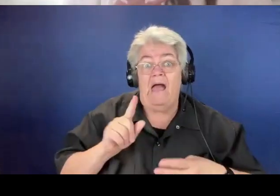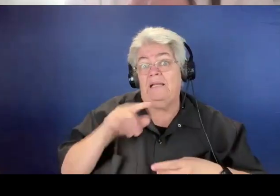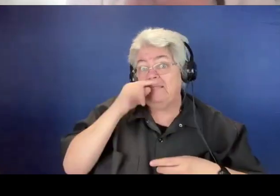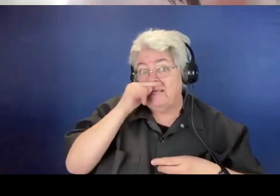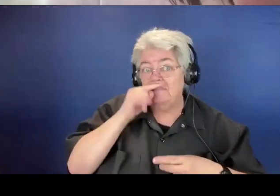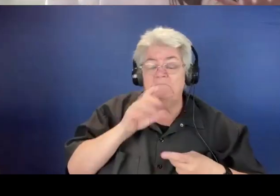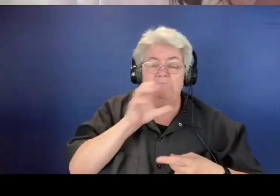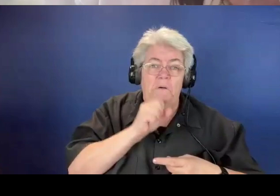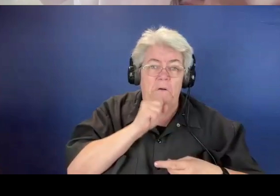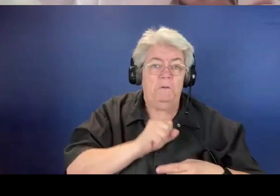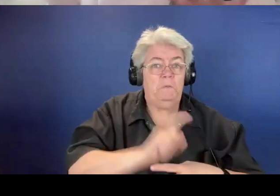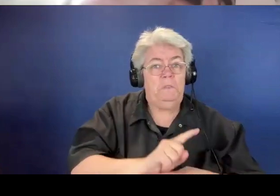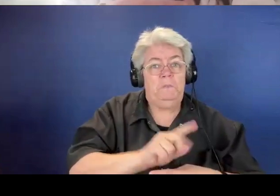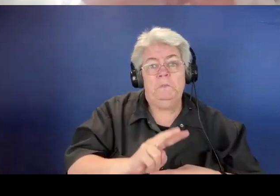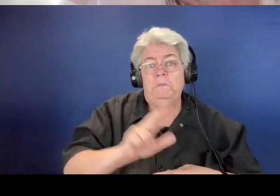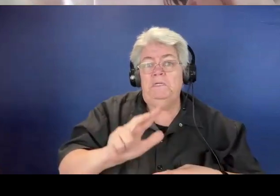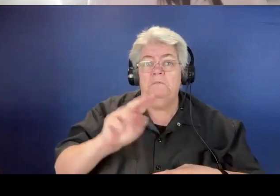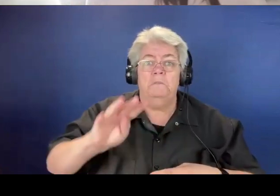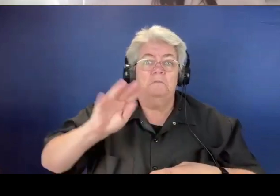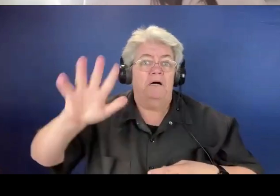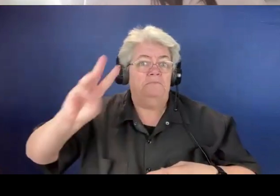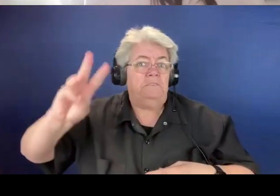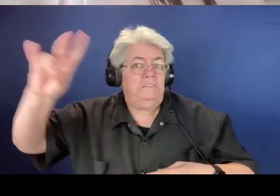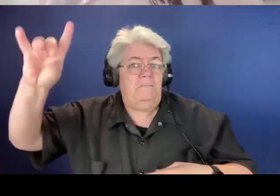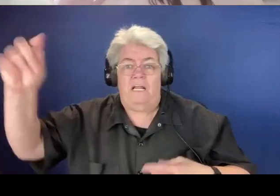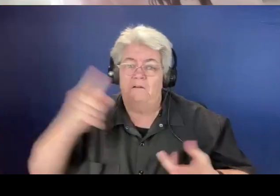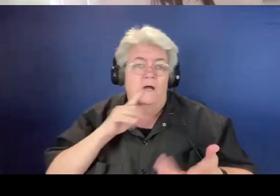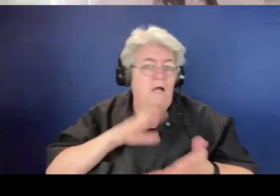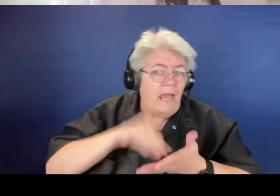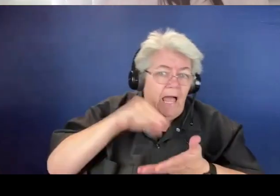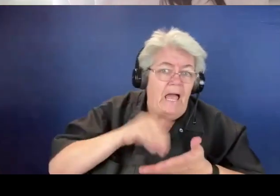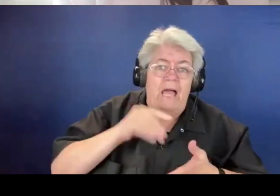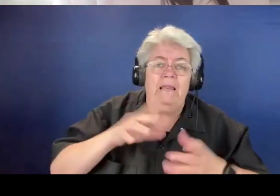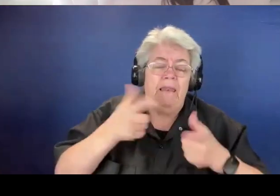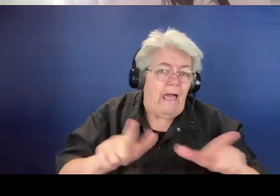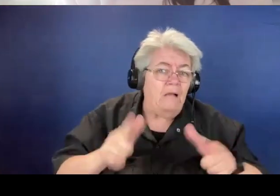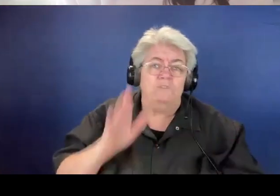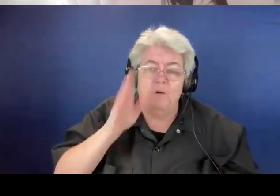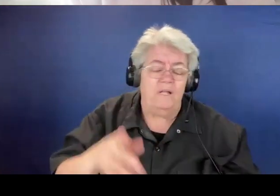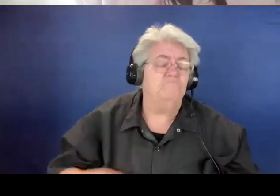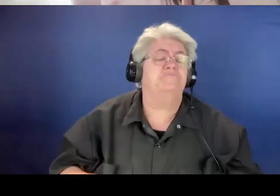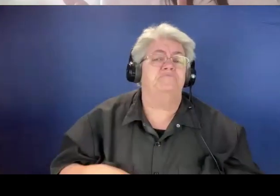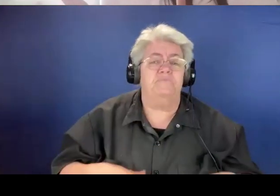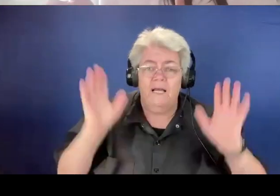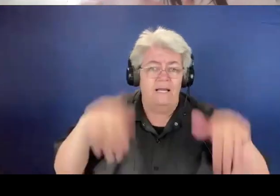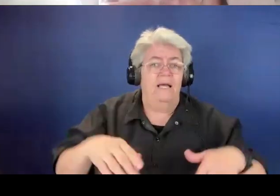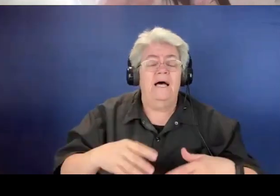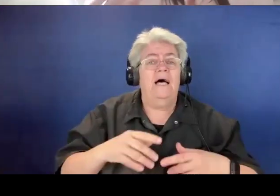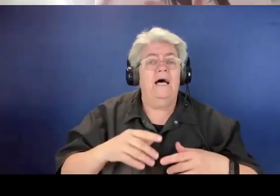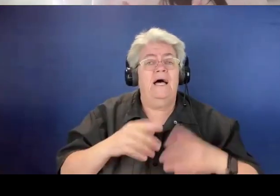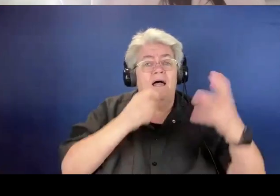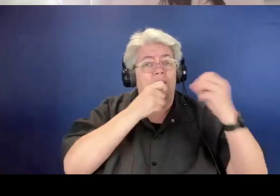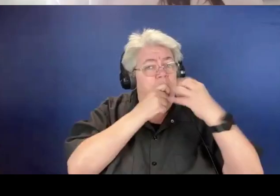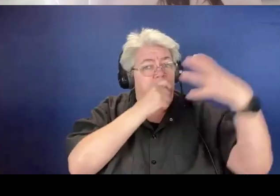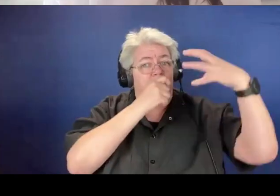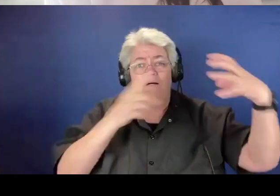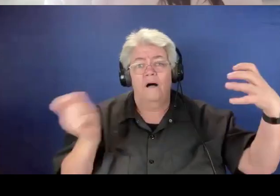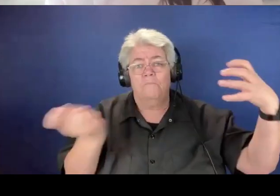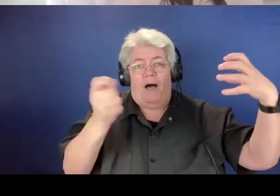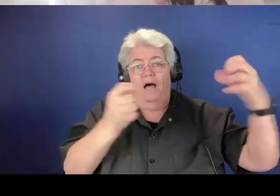So, the myth is busted. They will not become confused. Language milestones of bilingual children are typically met on par with